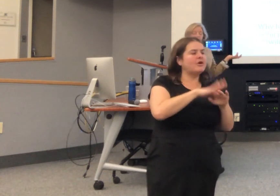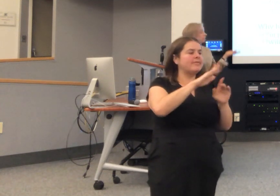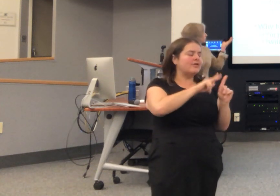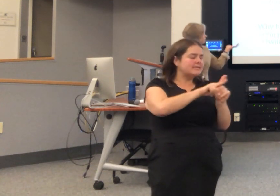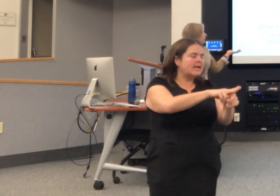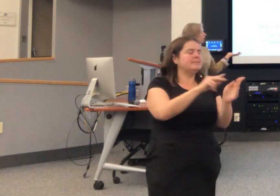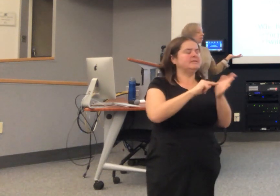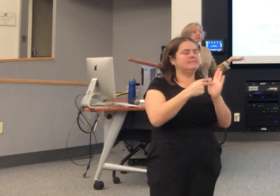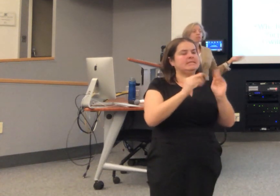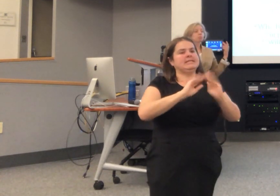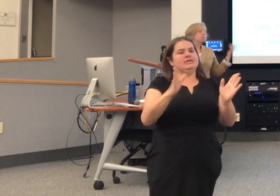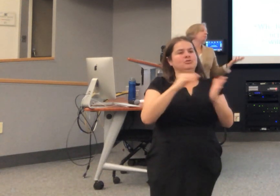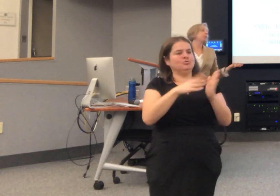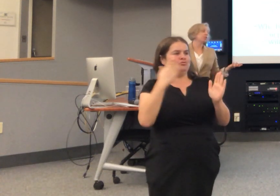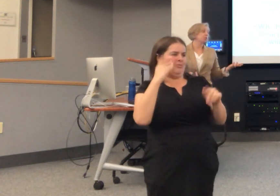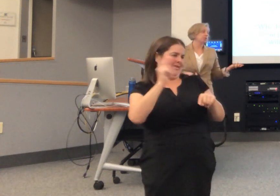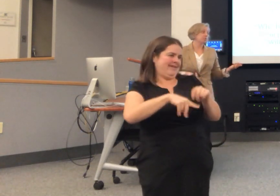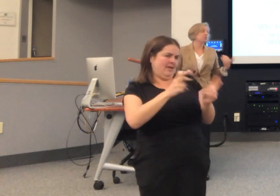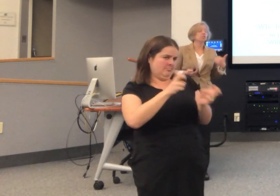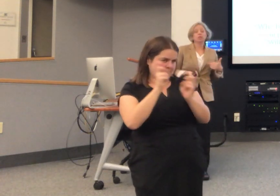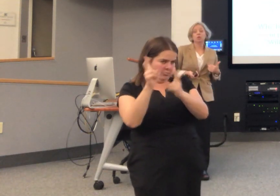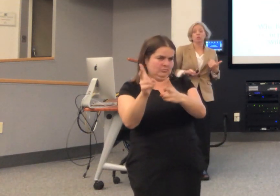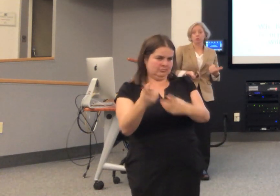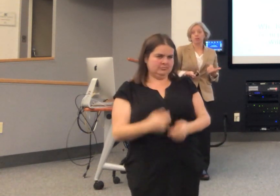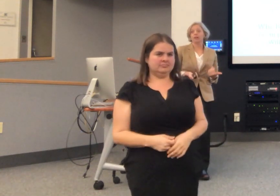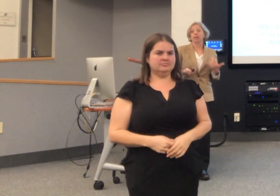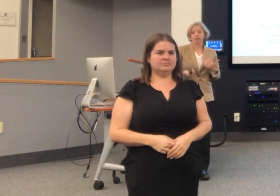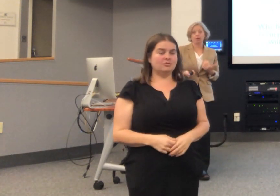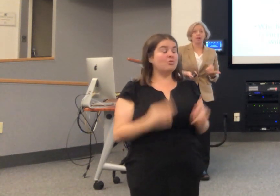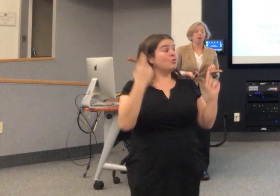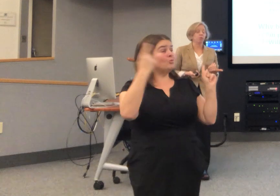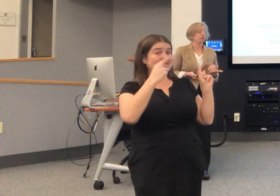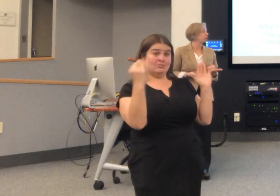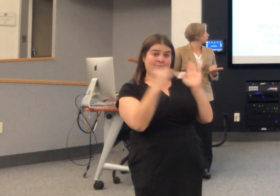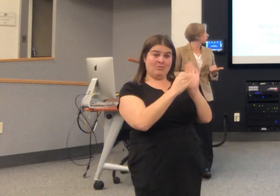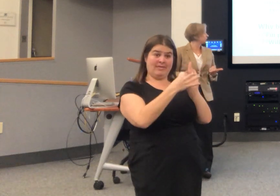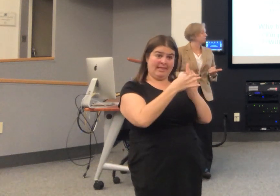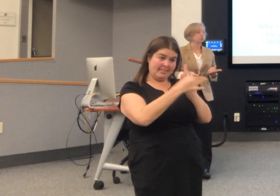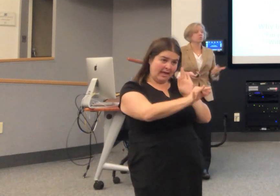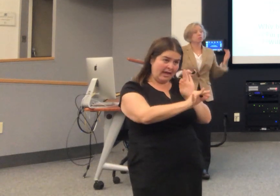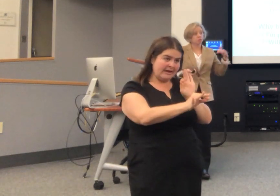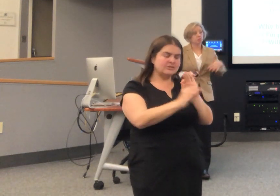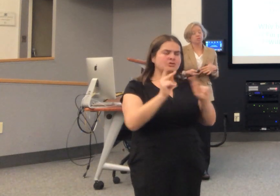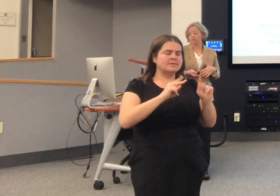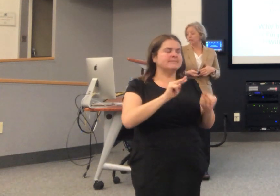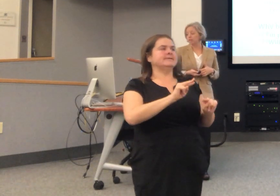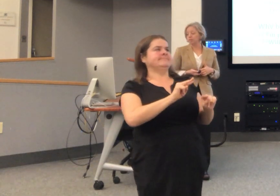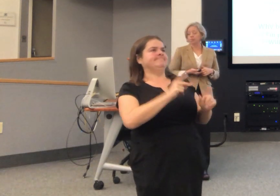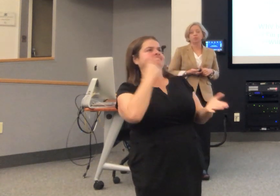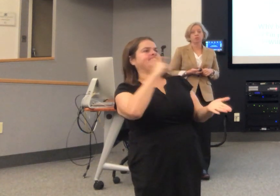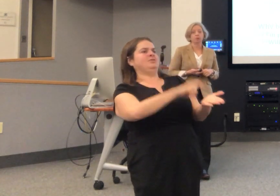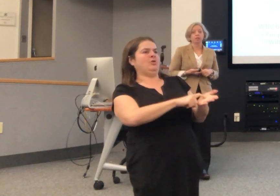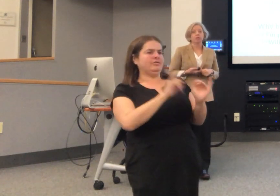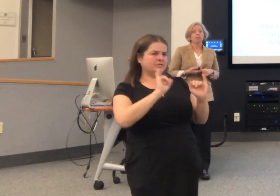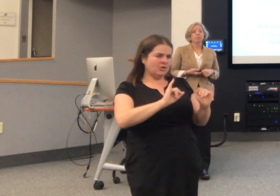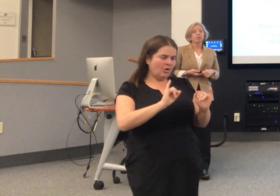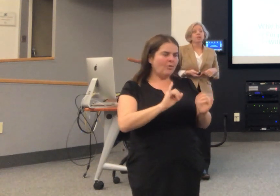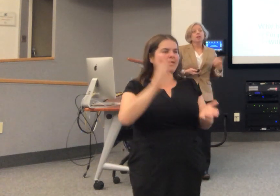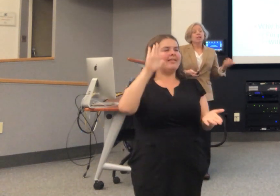Well, first, as I said, put people on notice so they know you care about how and where you work gets used. It reduces the likelihood of infringement.